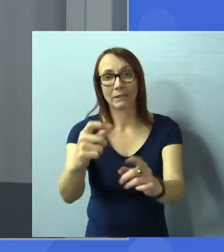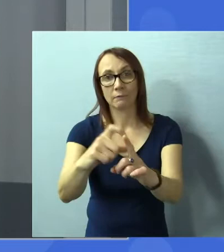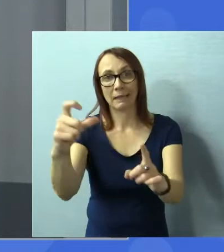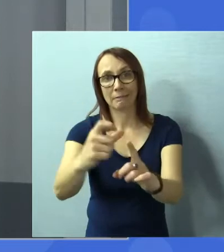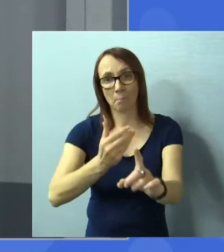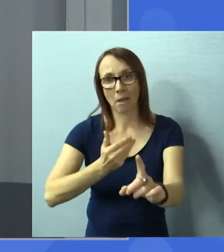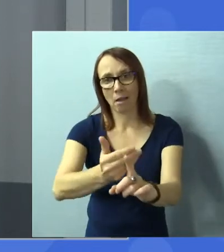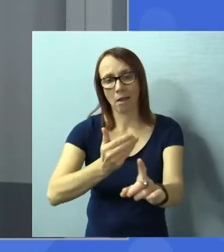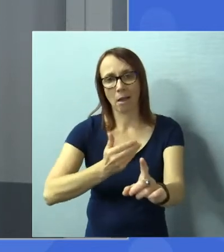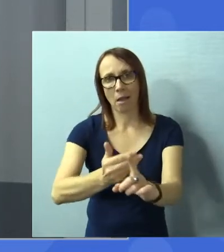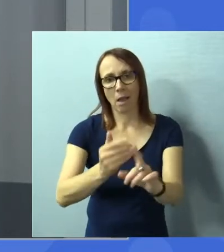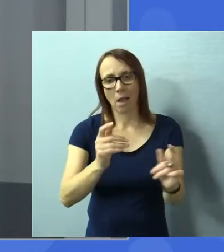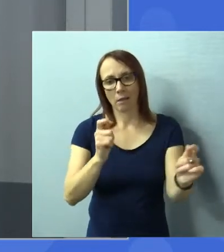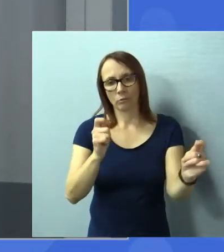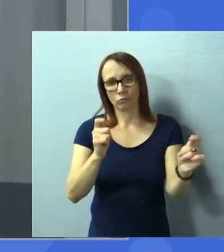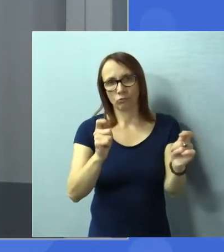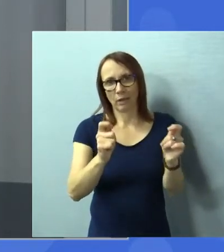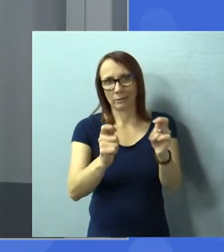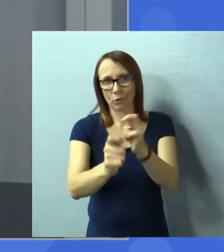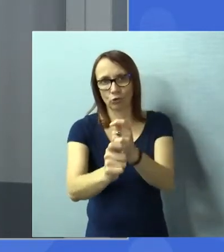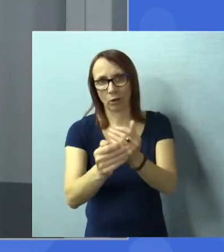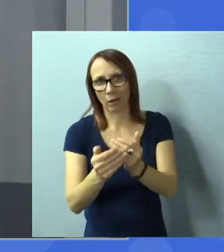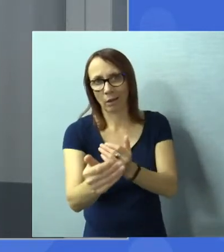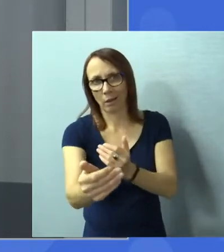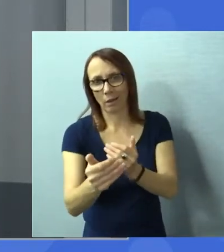will be in a transition period I of the European Union